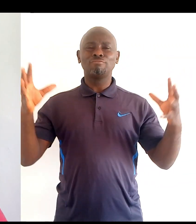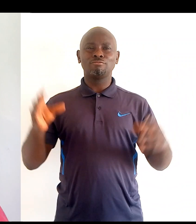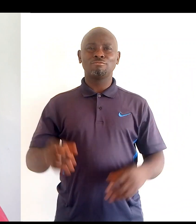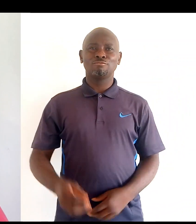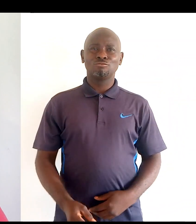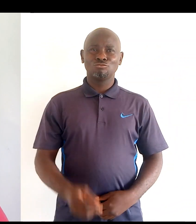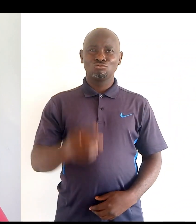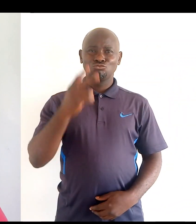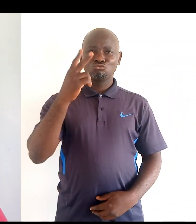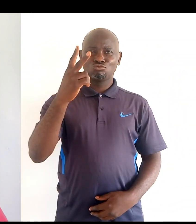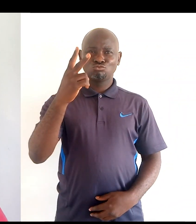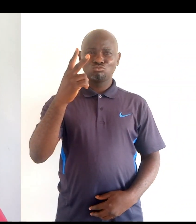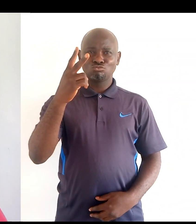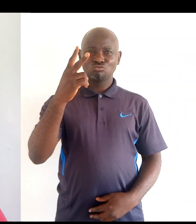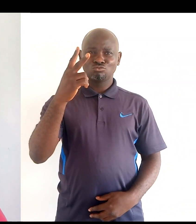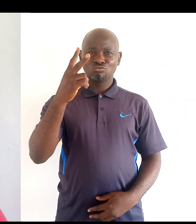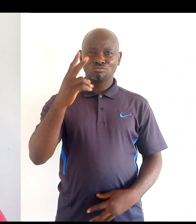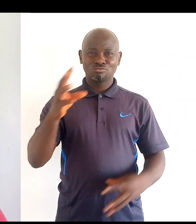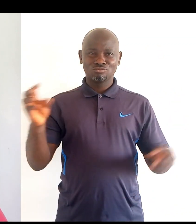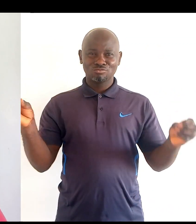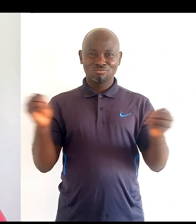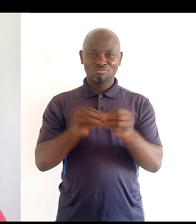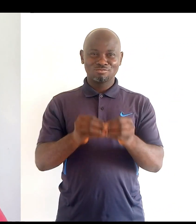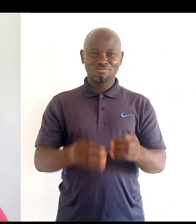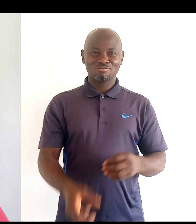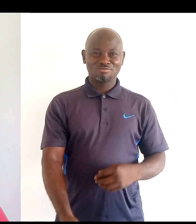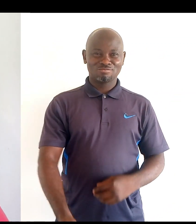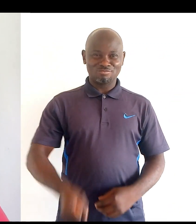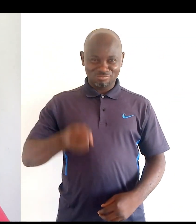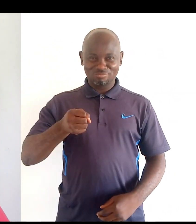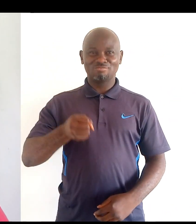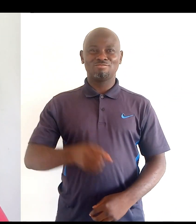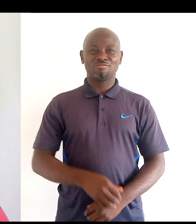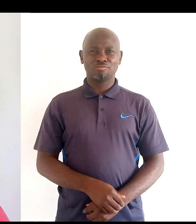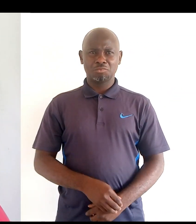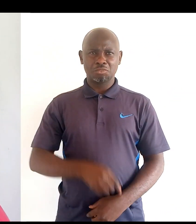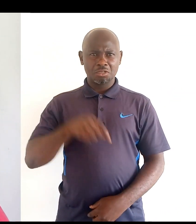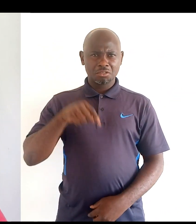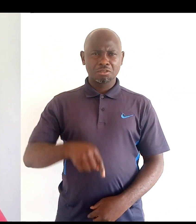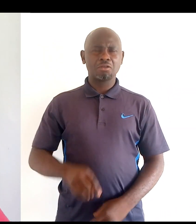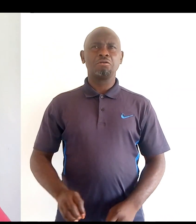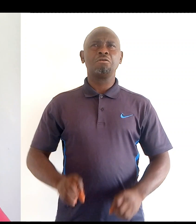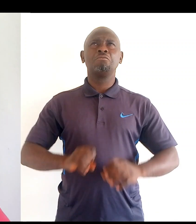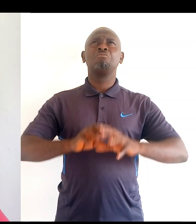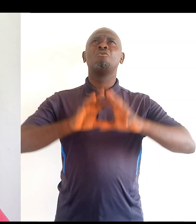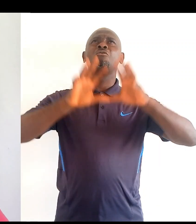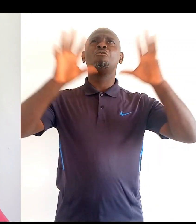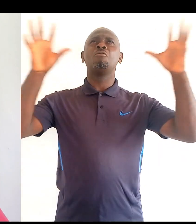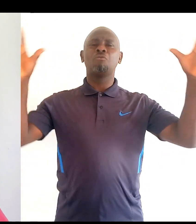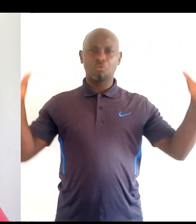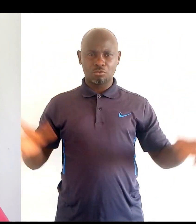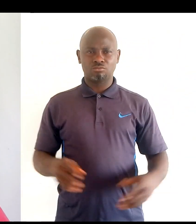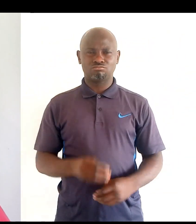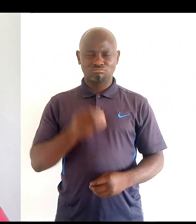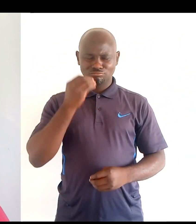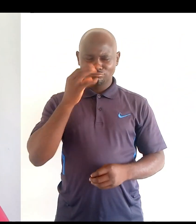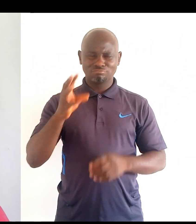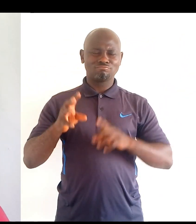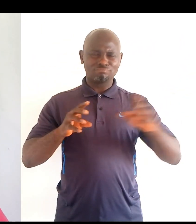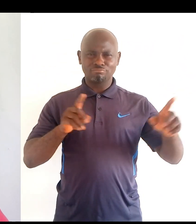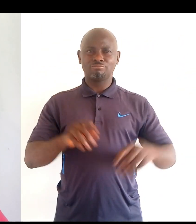the challenges of multilingualism is even quite difficult for minority languages like indigenous